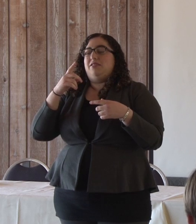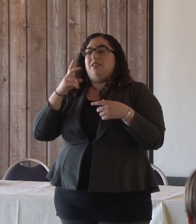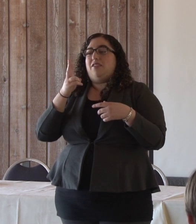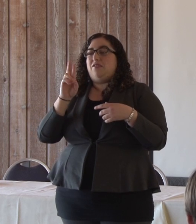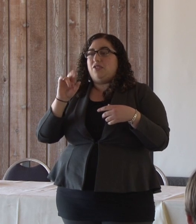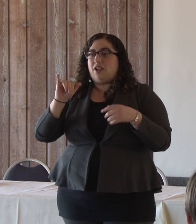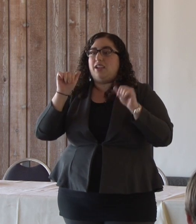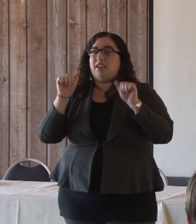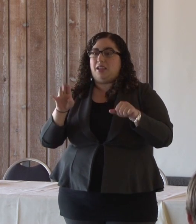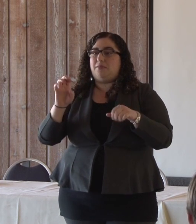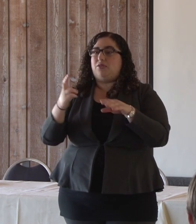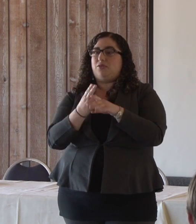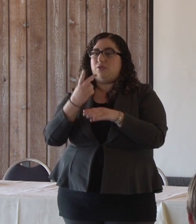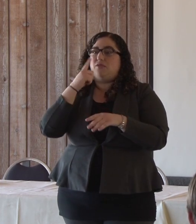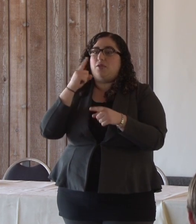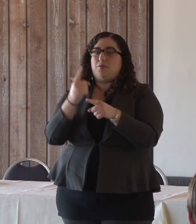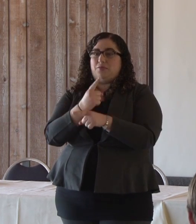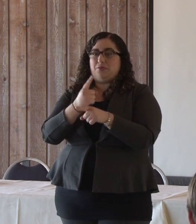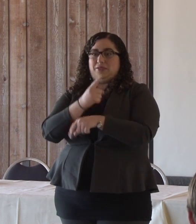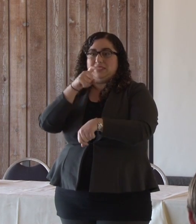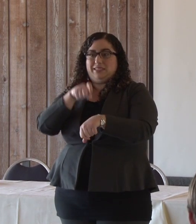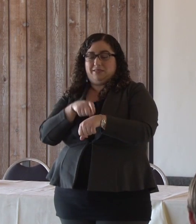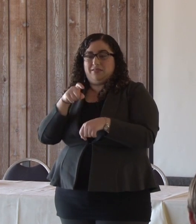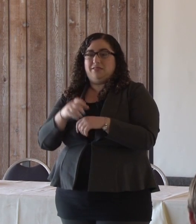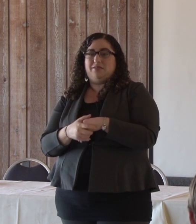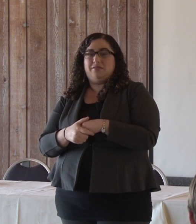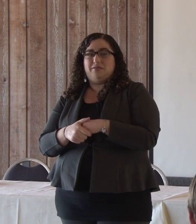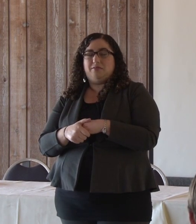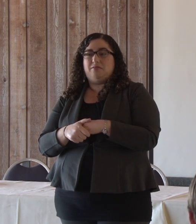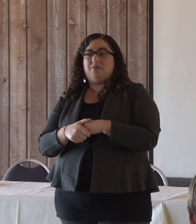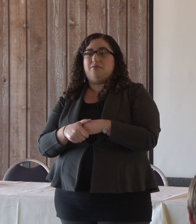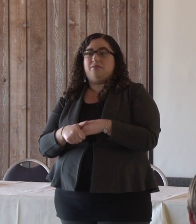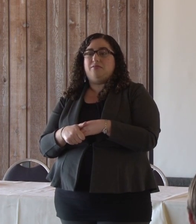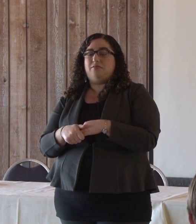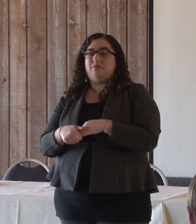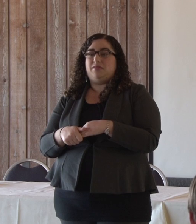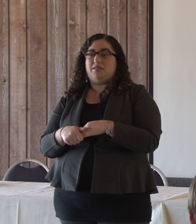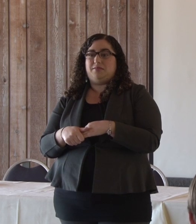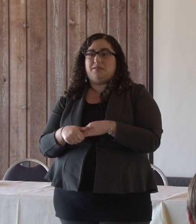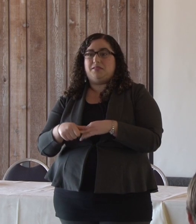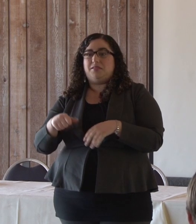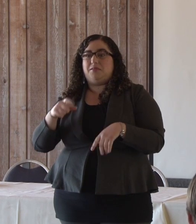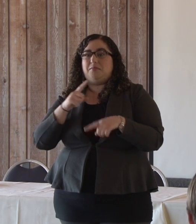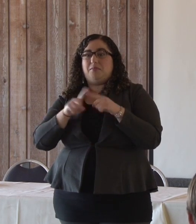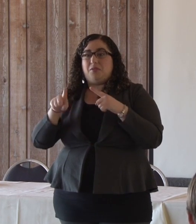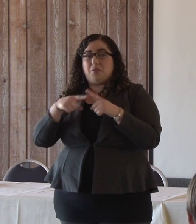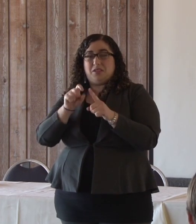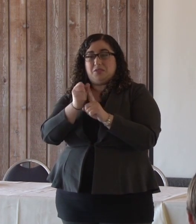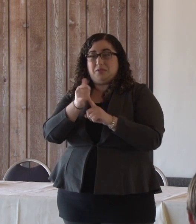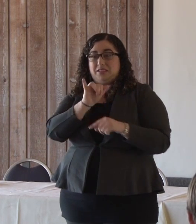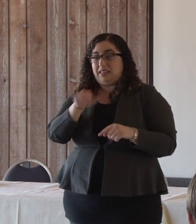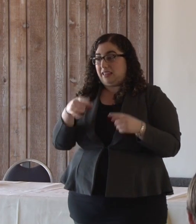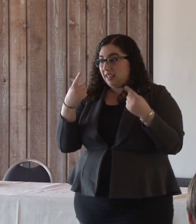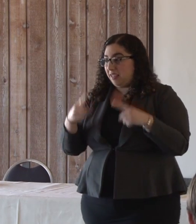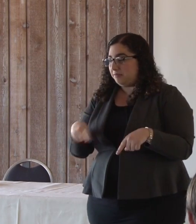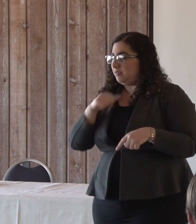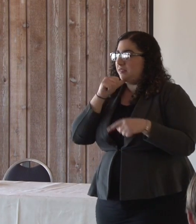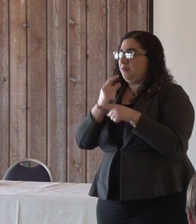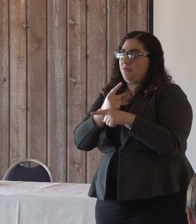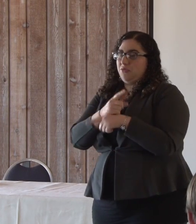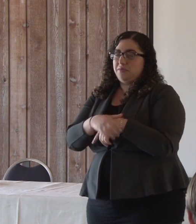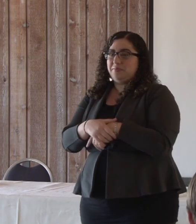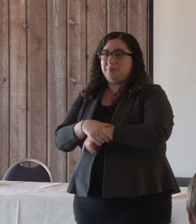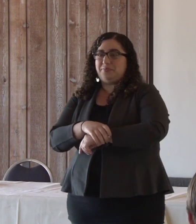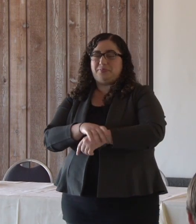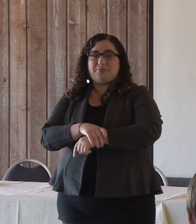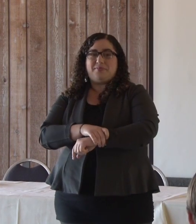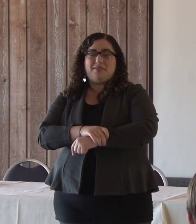says, oh! in two weeks. So VRI can be useful at appropriate times in certain situations.